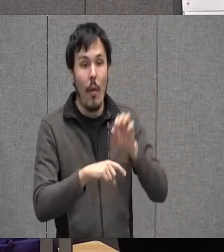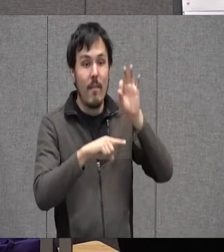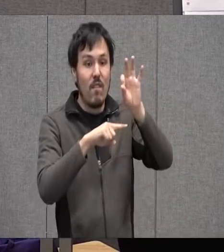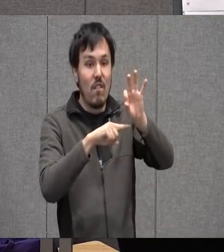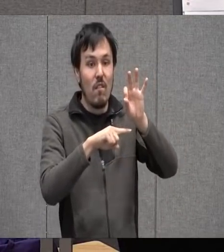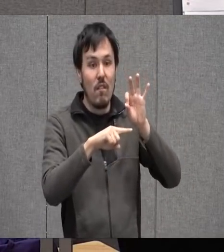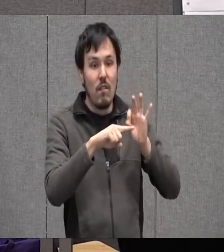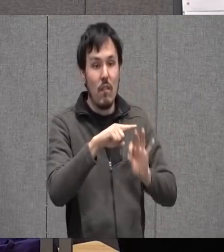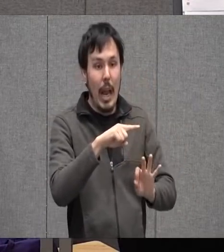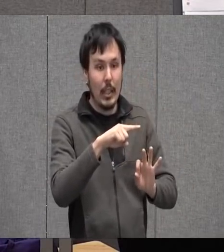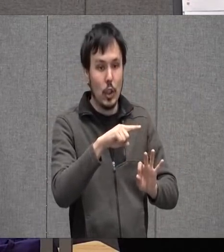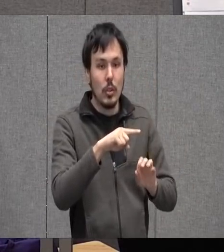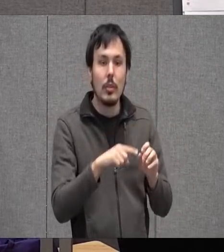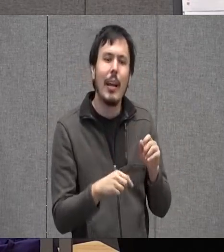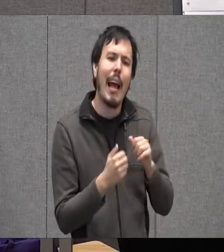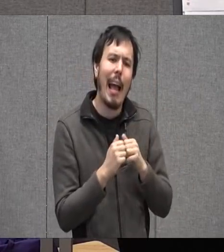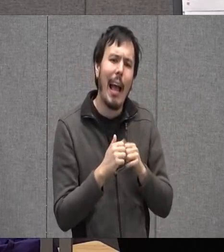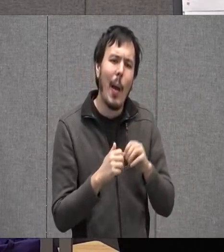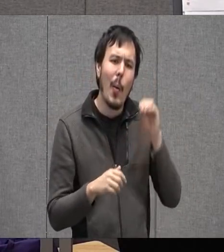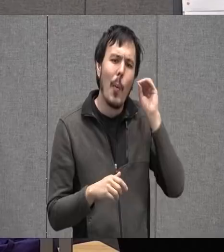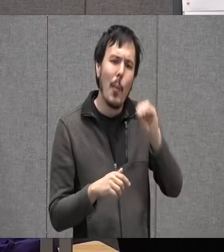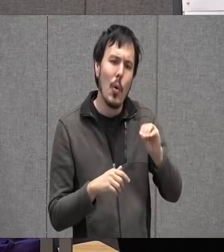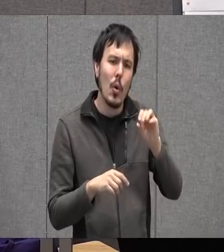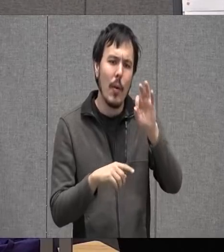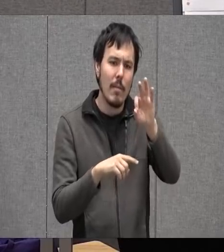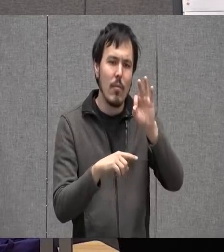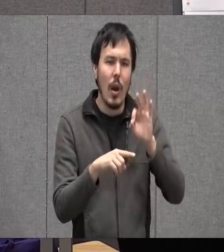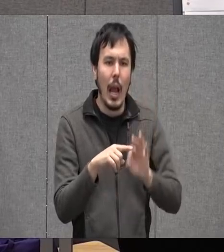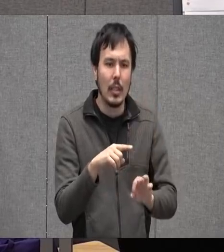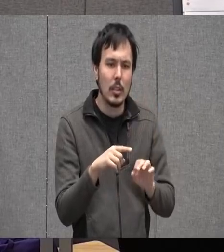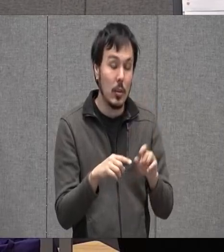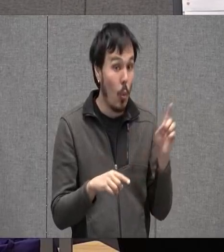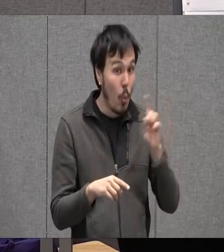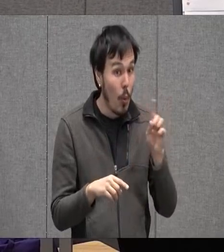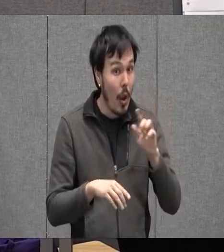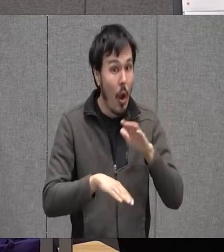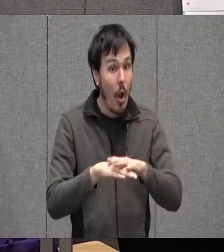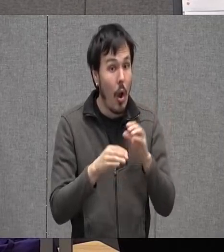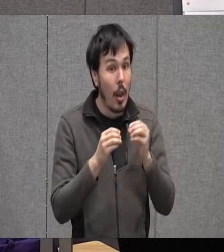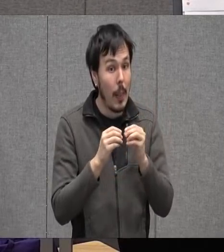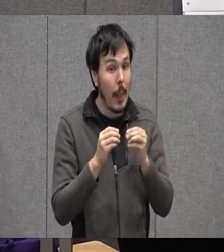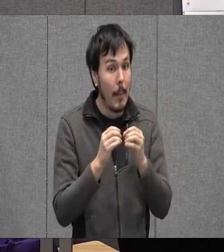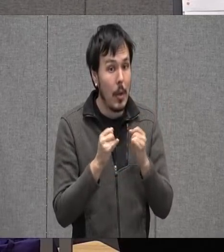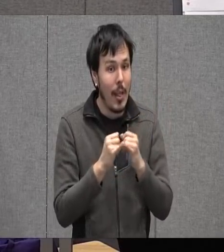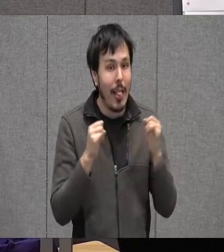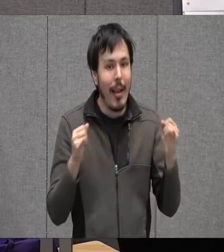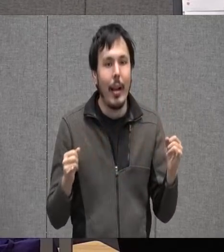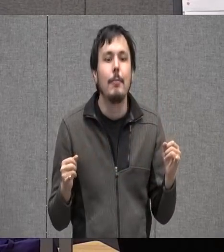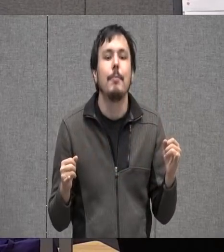those fractions on the number line. So our first question said, "Mark the position of the two fractions